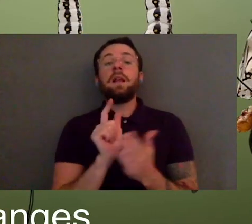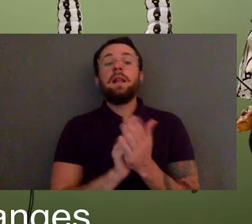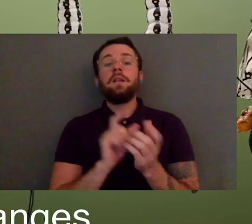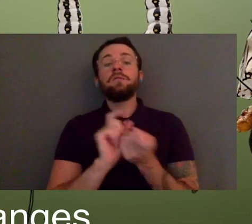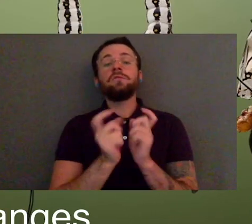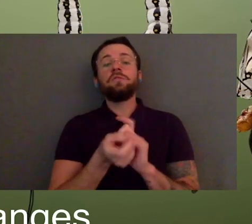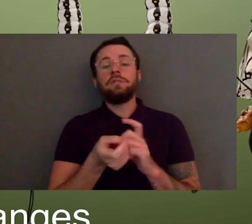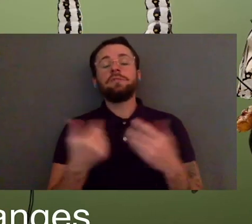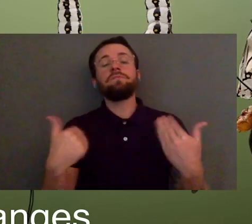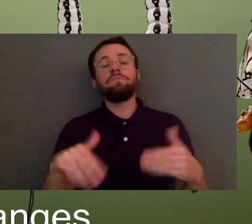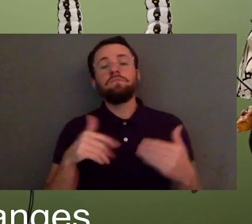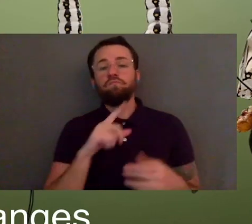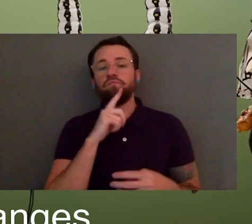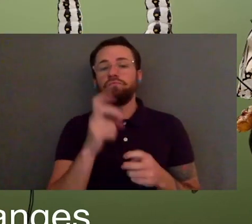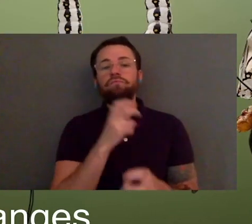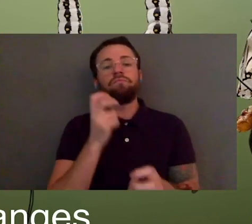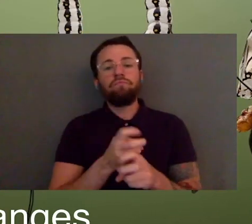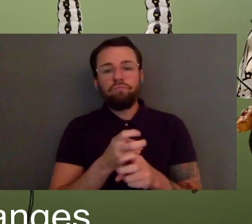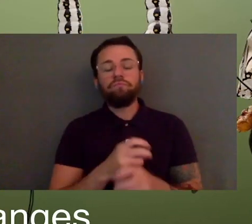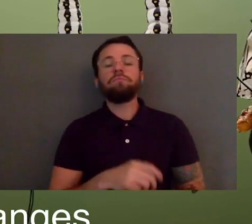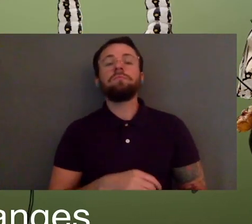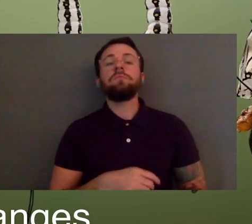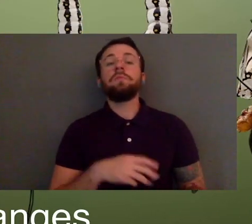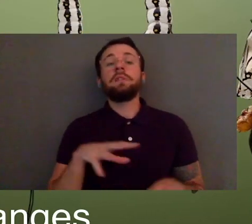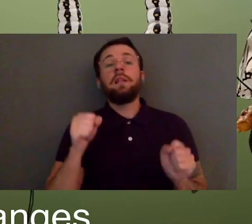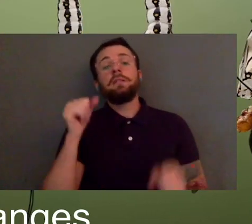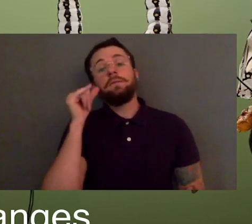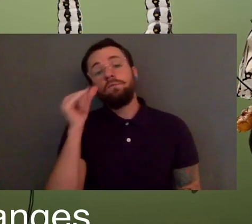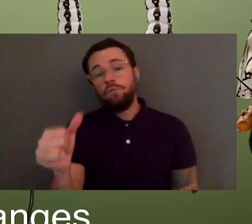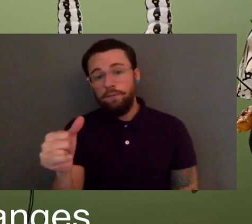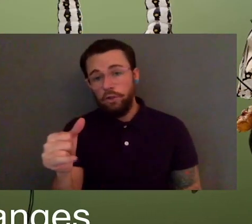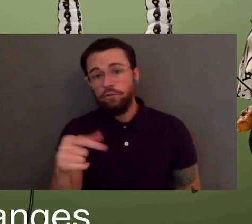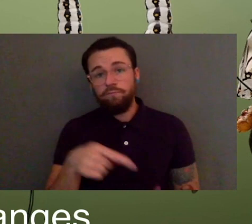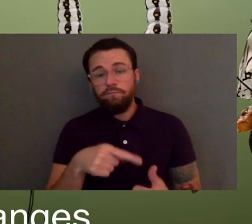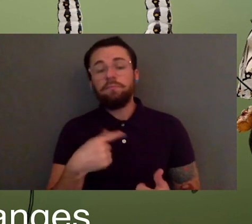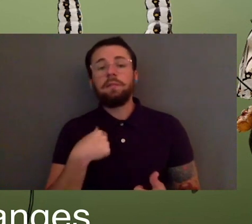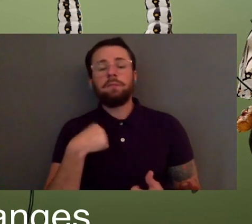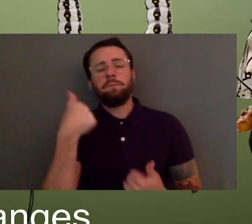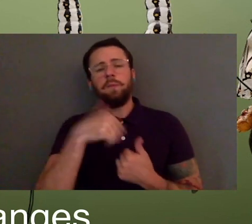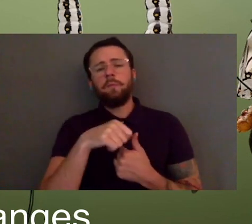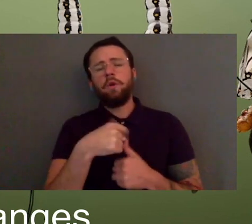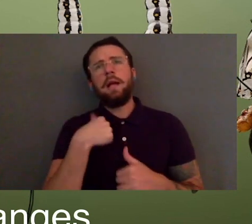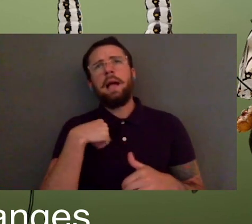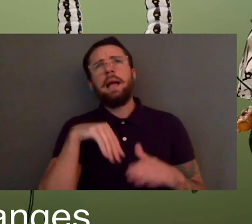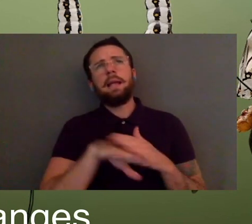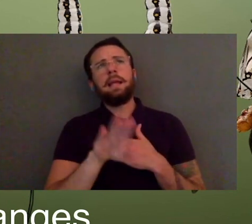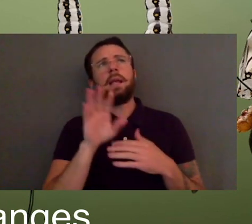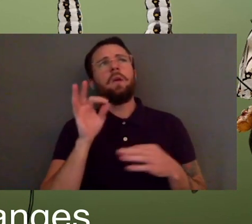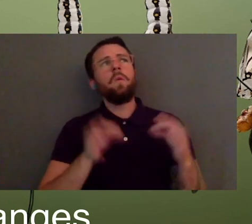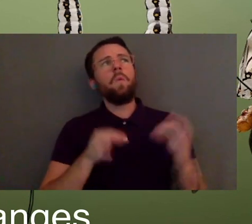There are different states that have different policies for this.